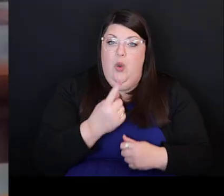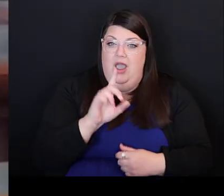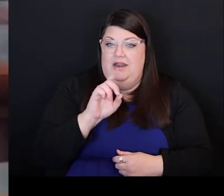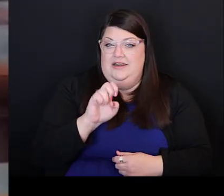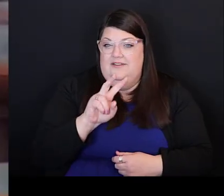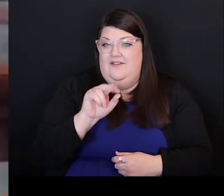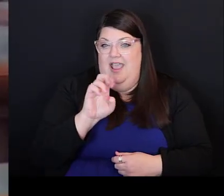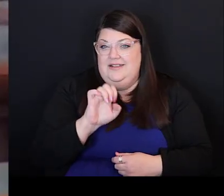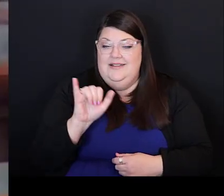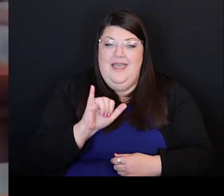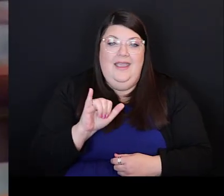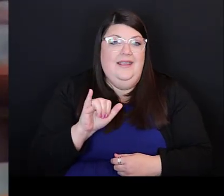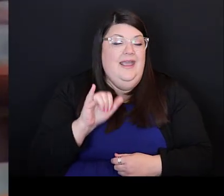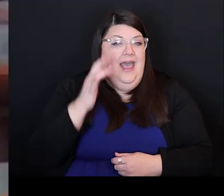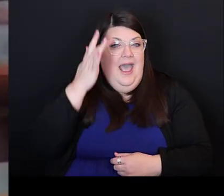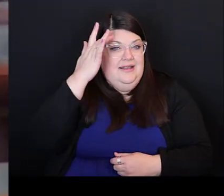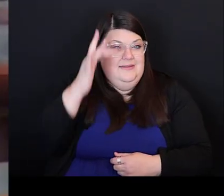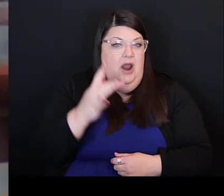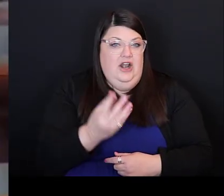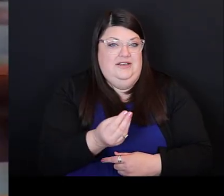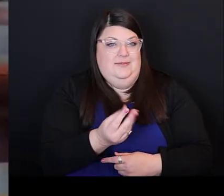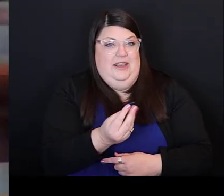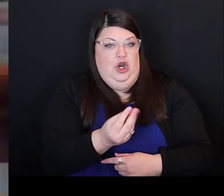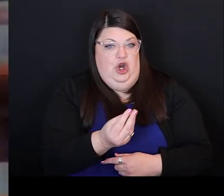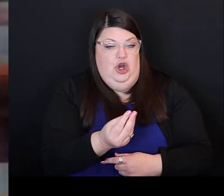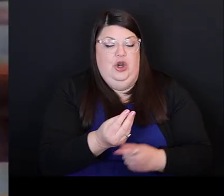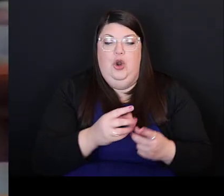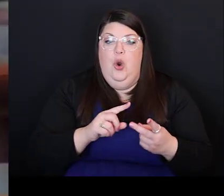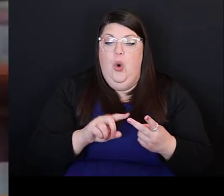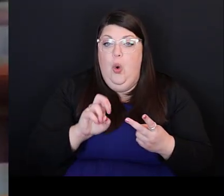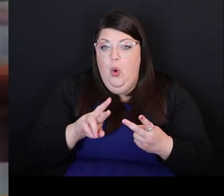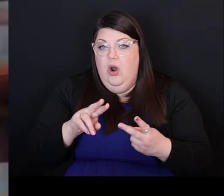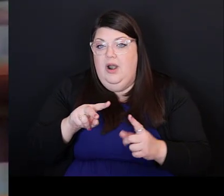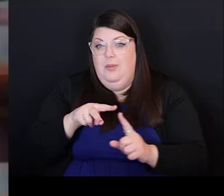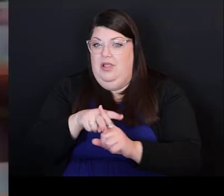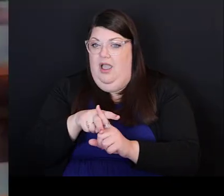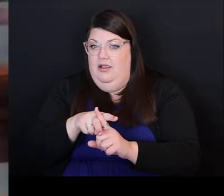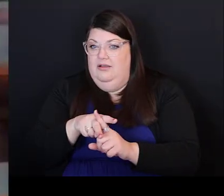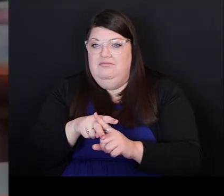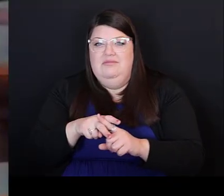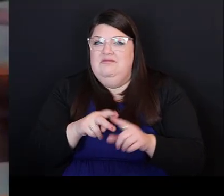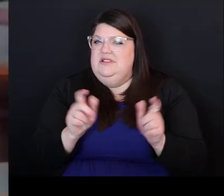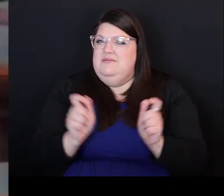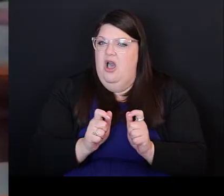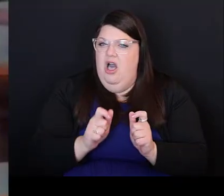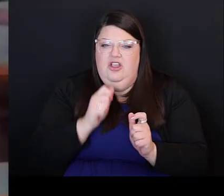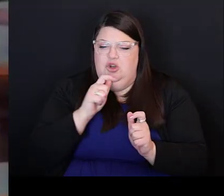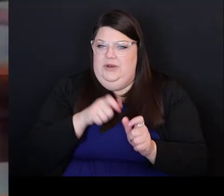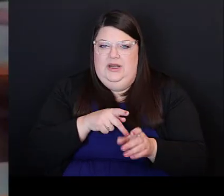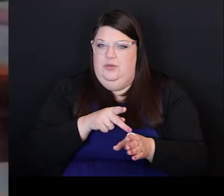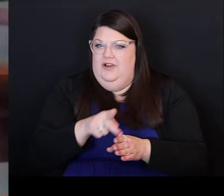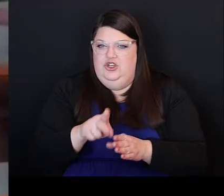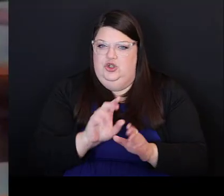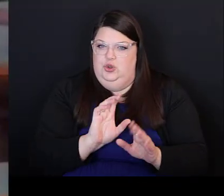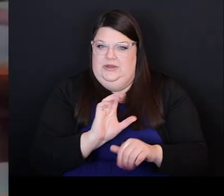So start with one device like a smart speaker or a smart plug. Both are easy to install and don't need a professional to install them.